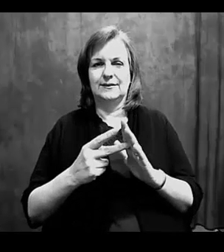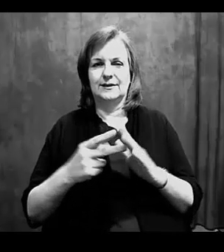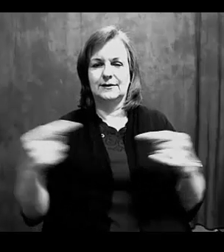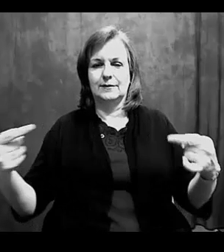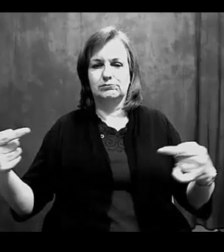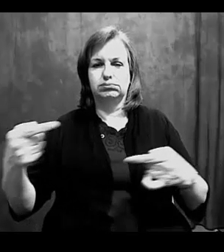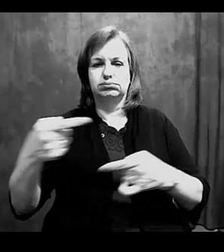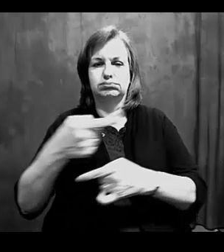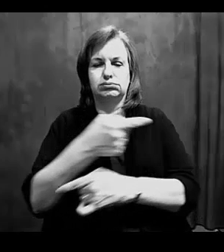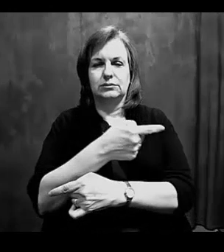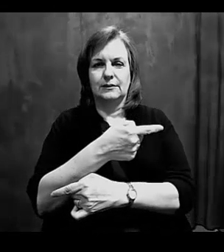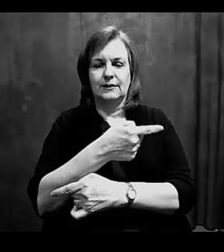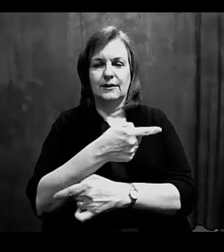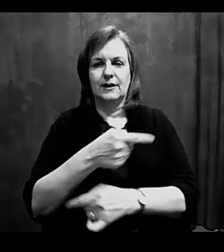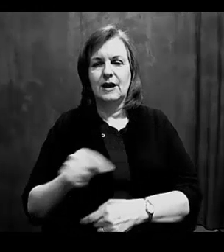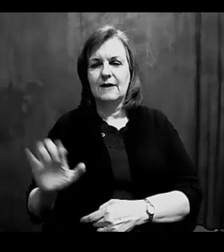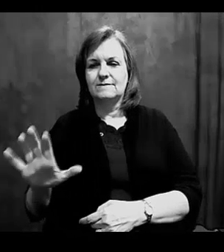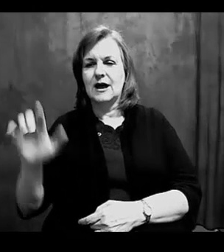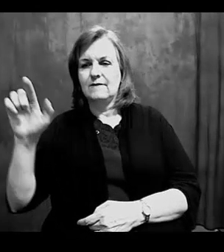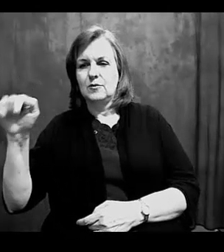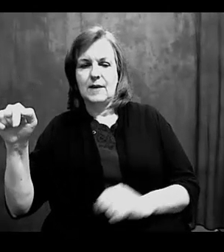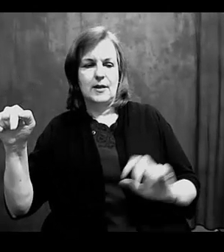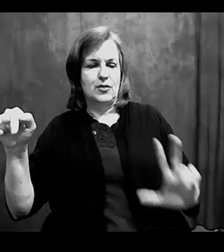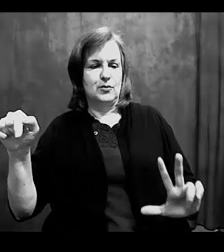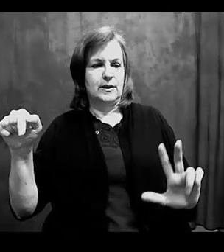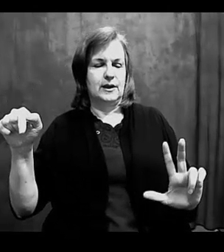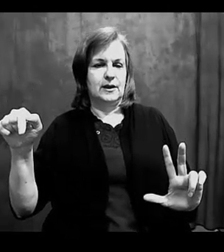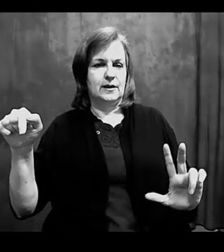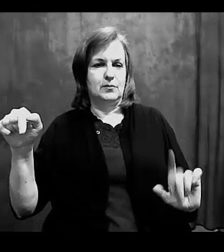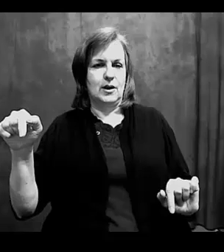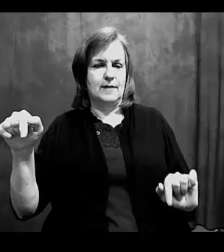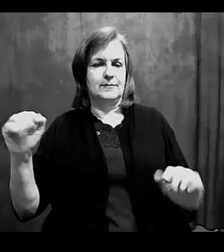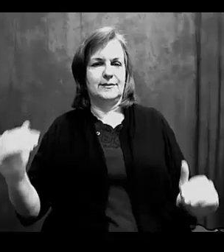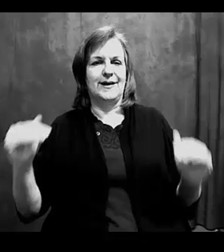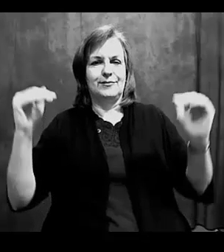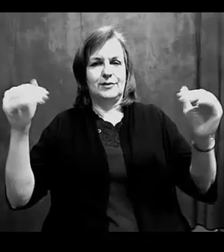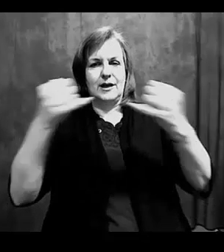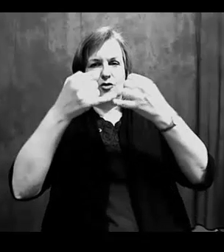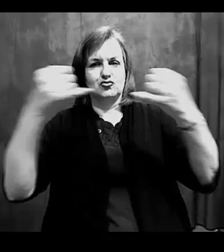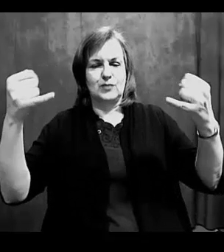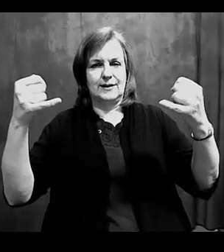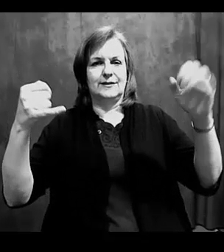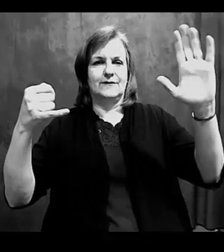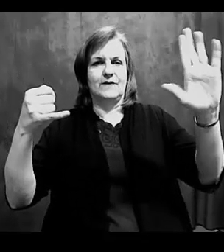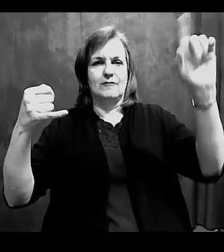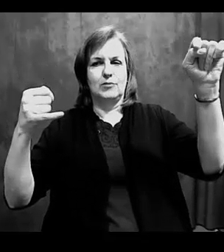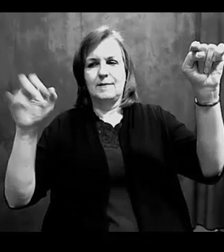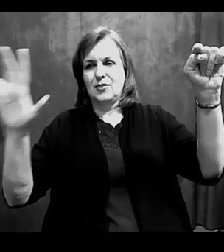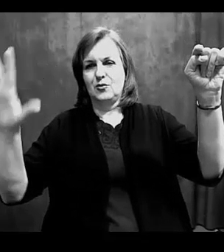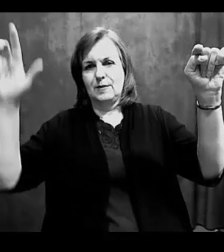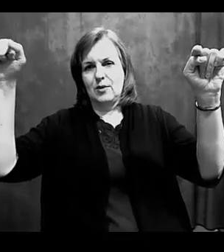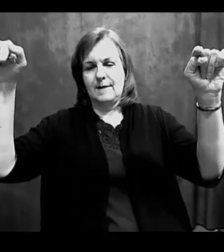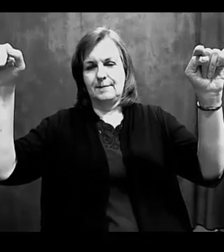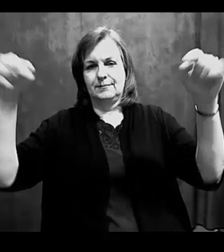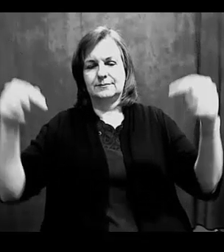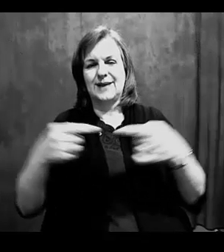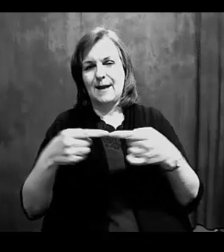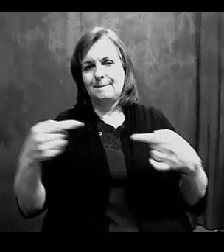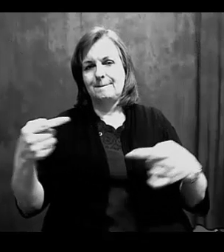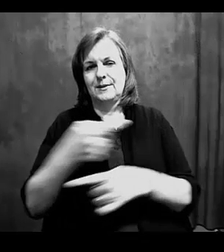it means that it's running in opposite directions with 5' at one end and 5' at the opposite end on the other strand